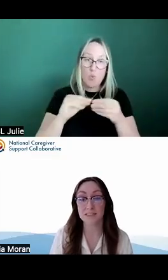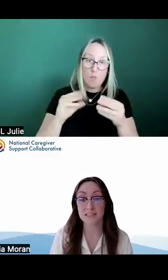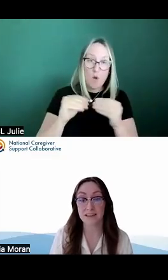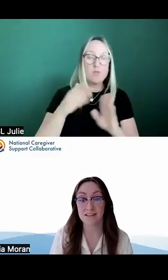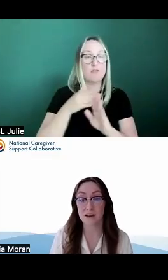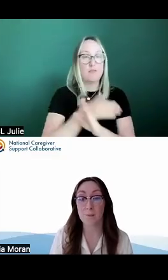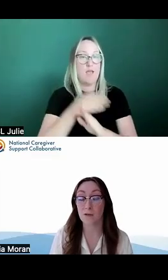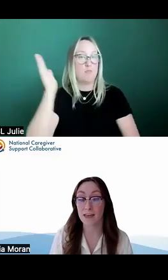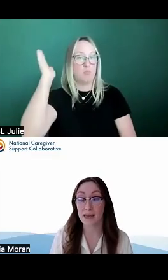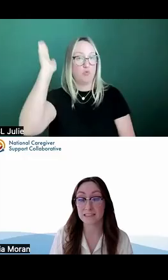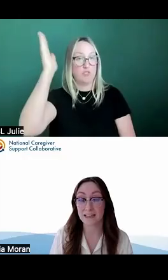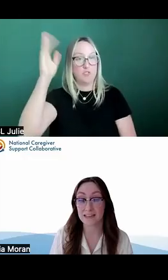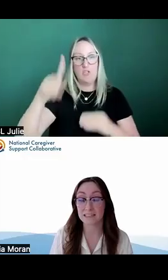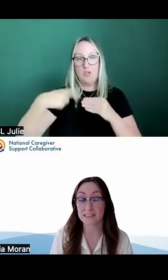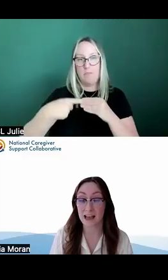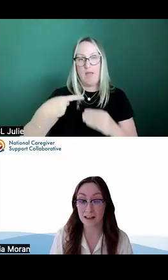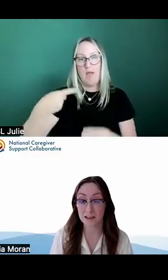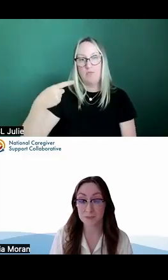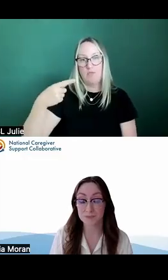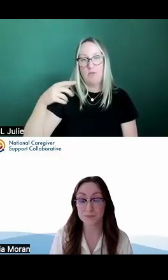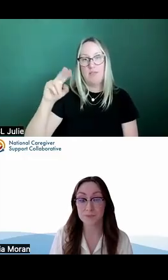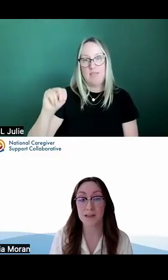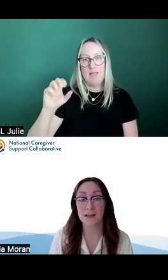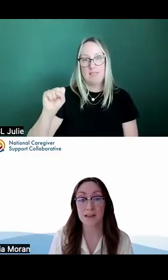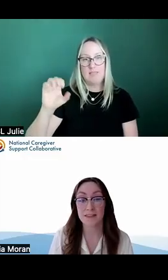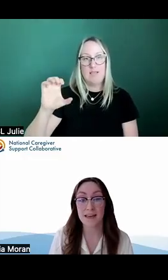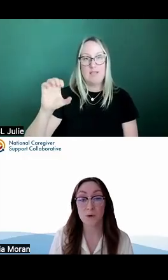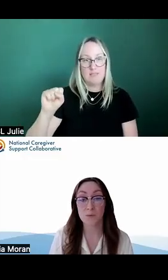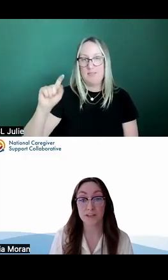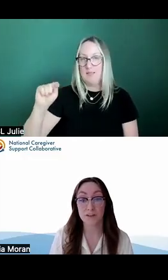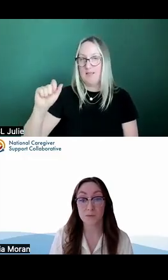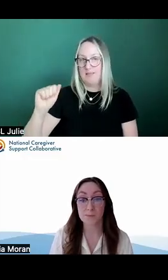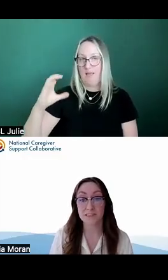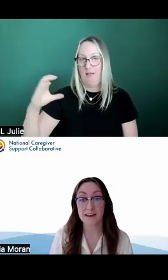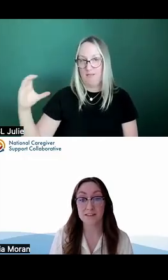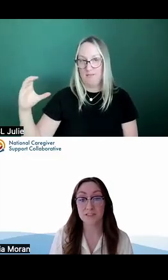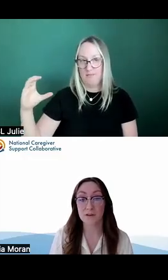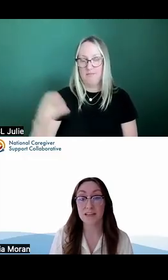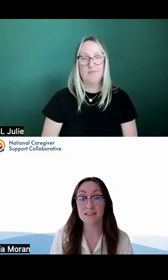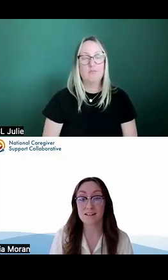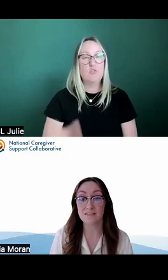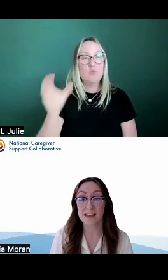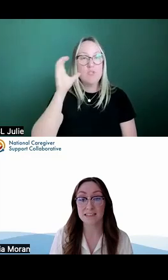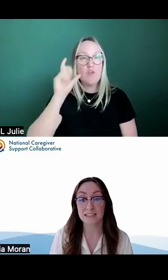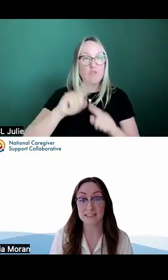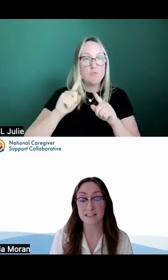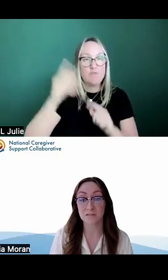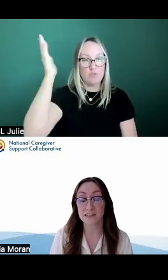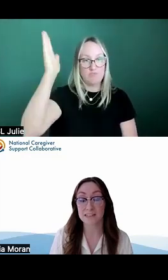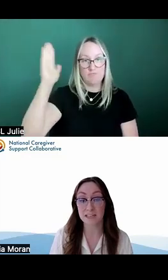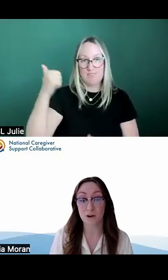presentation about the NCSC TACC. Then we will hear from representatives from each of the NCSC grantee